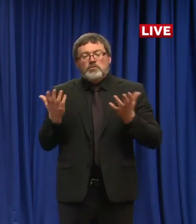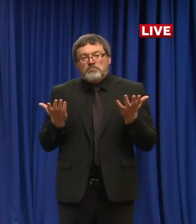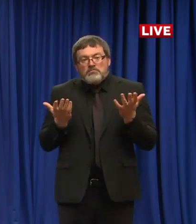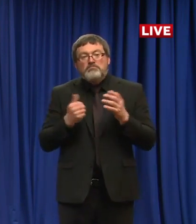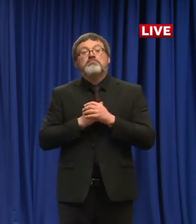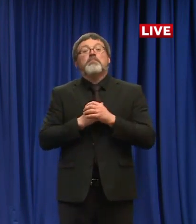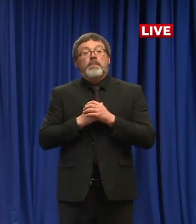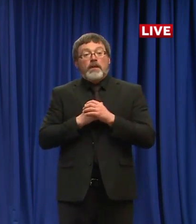IN NEW HAMPSHIRE.